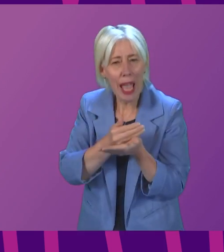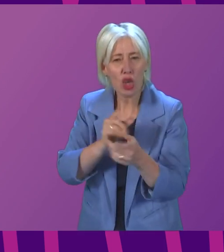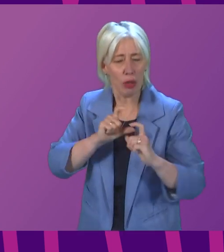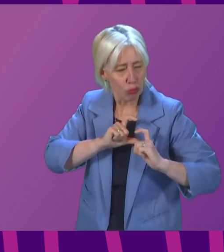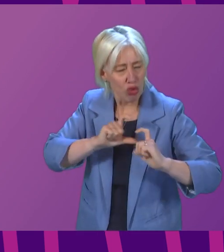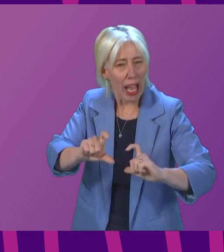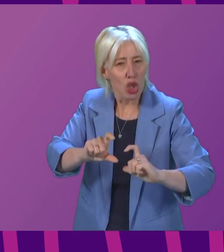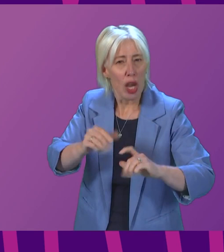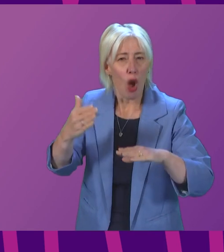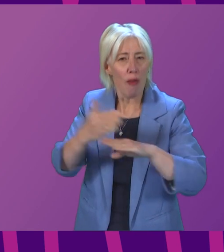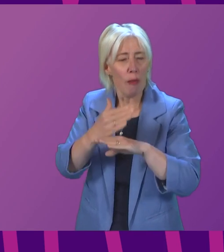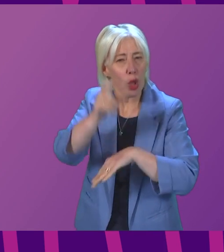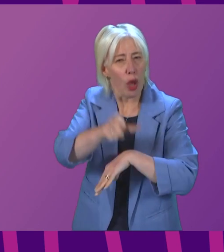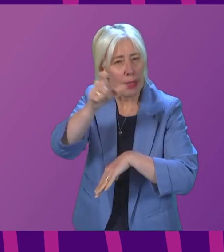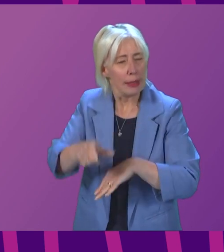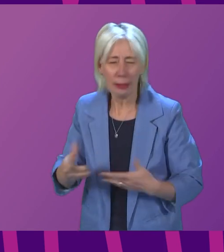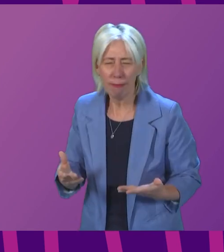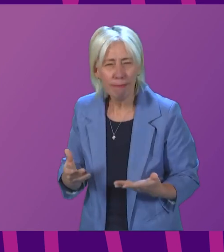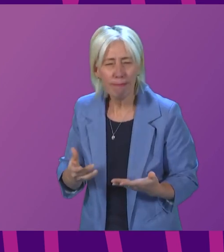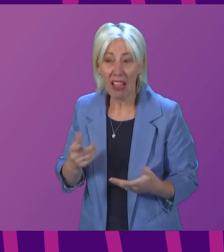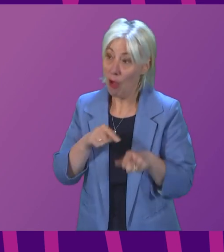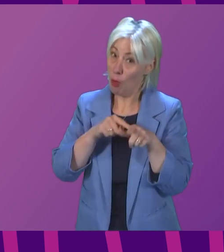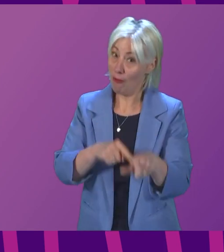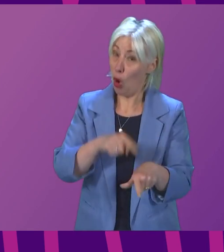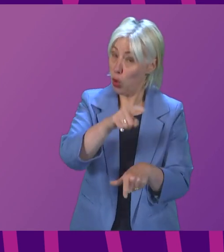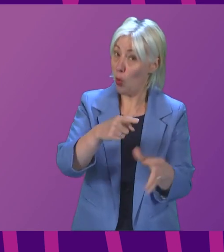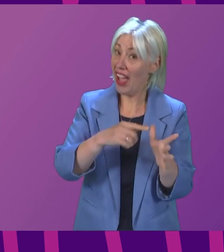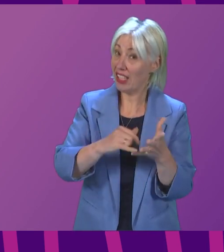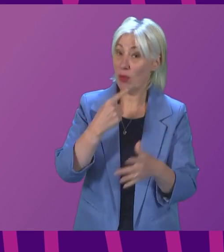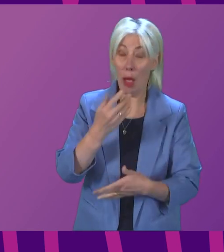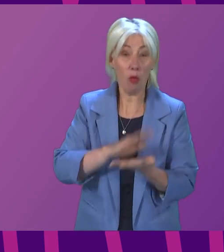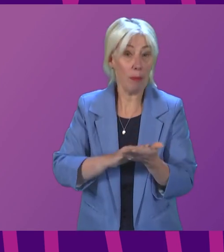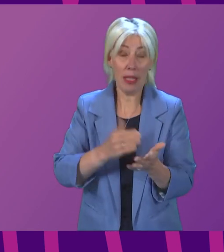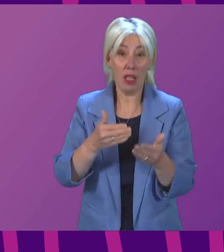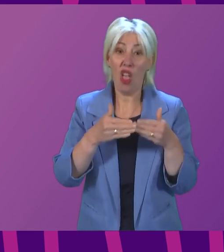If we had followed what he has just set out, there would be no Ferguson’s shipyard and